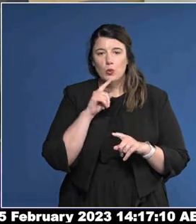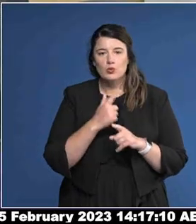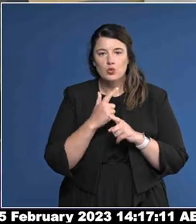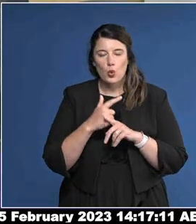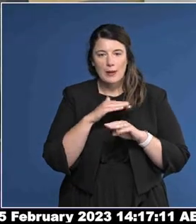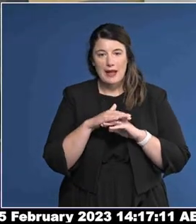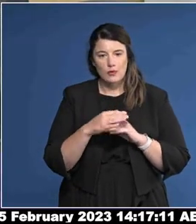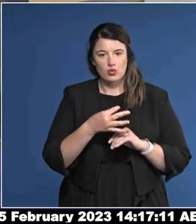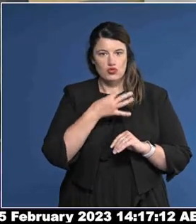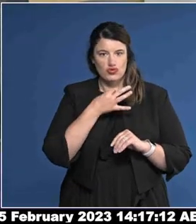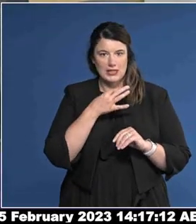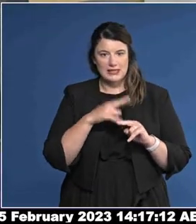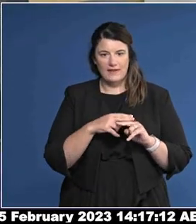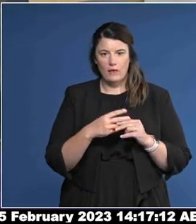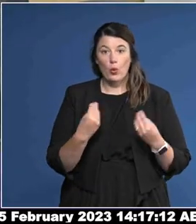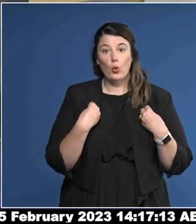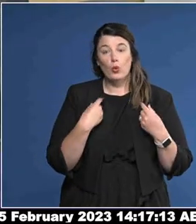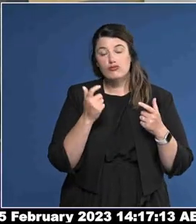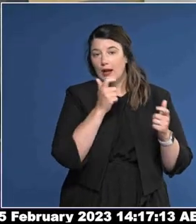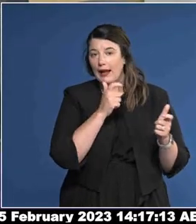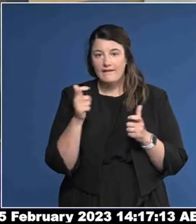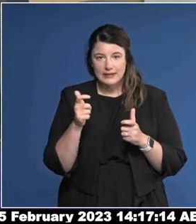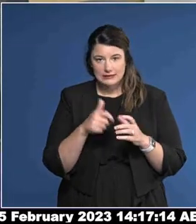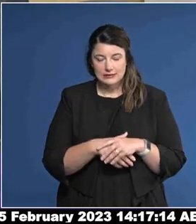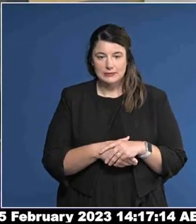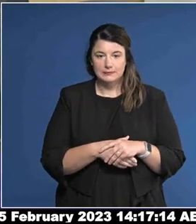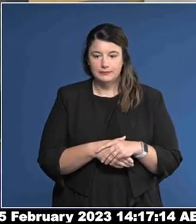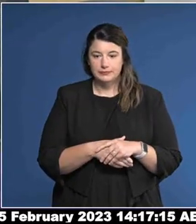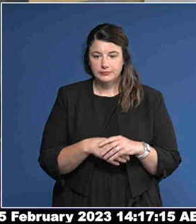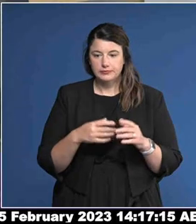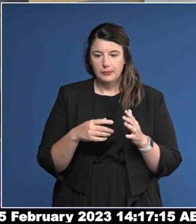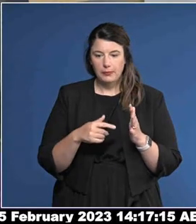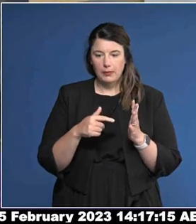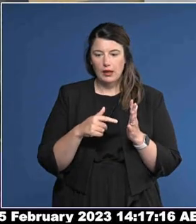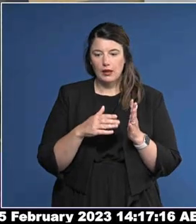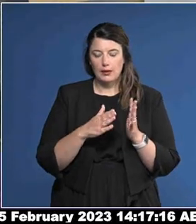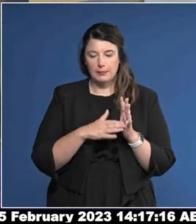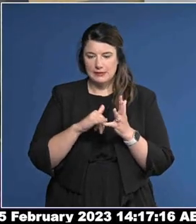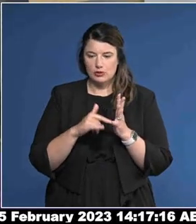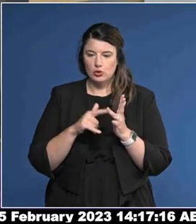governance. And you will see that Ms Toohey has remained on the panel, Ms Berry has